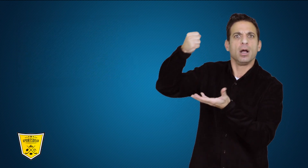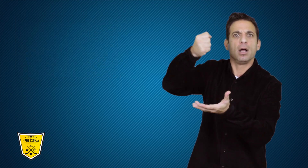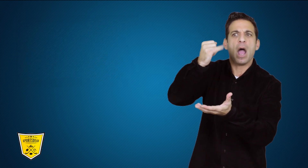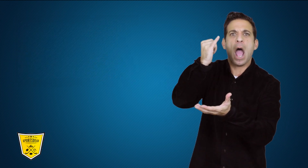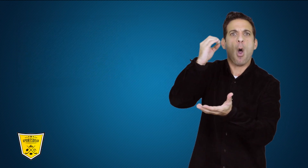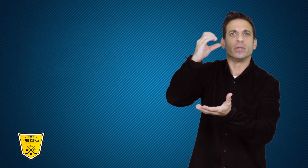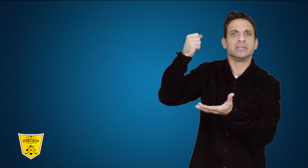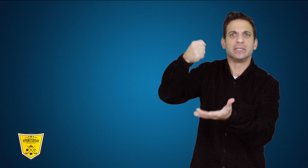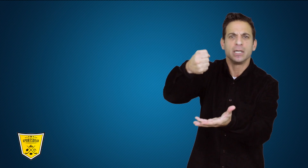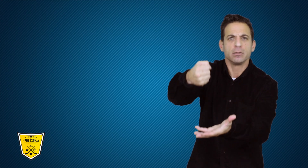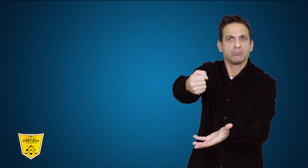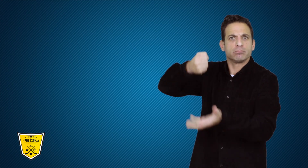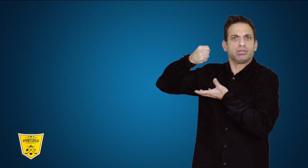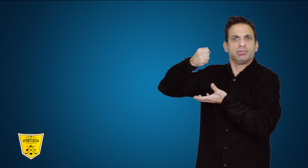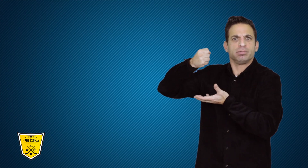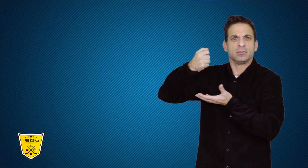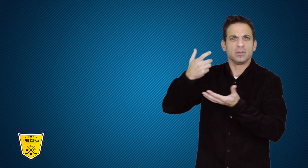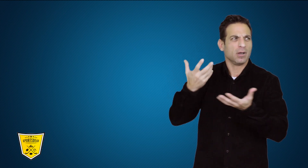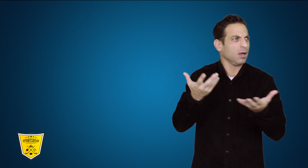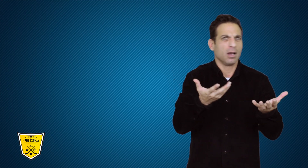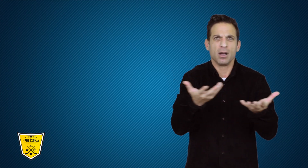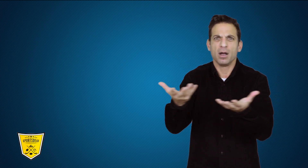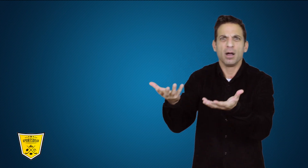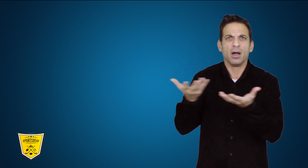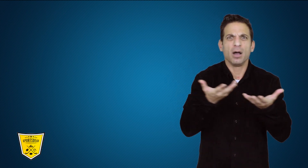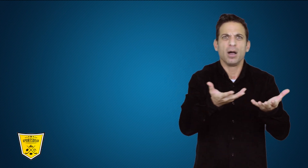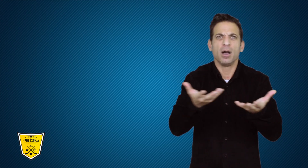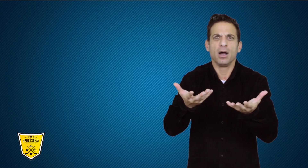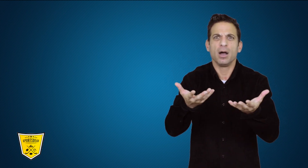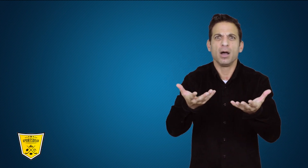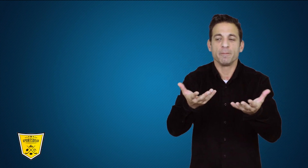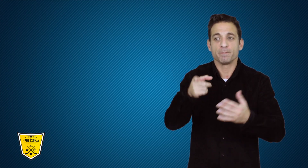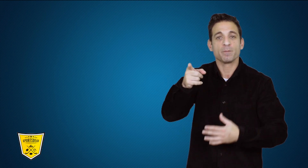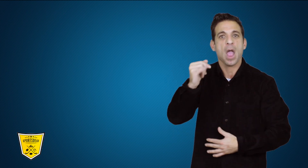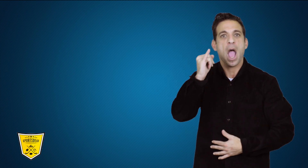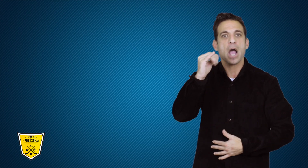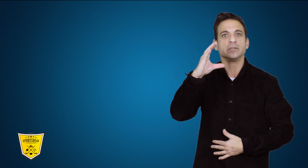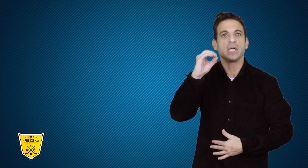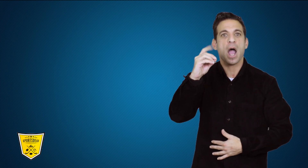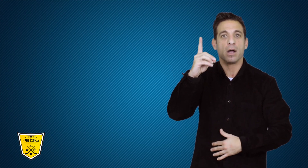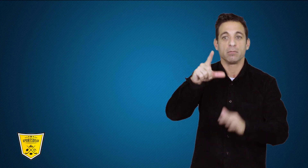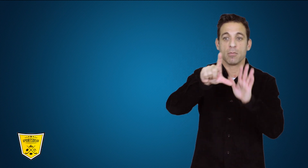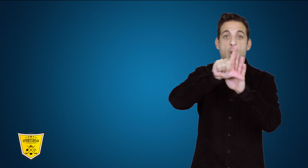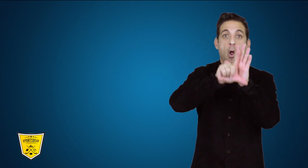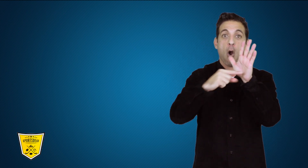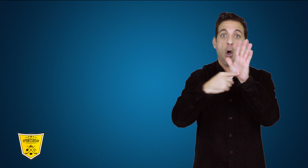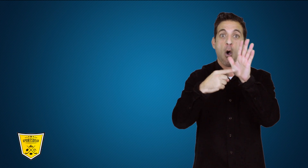To deal with this emergency, according to ICSD bylaws,